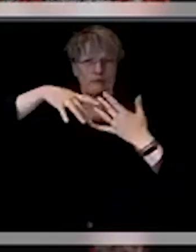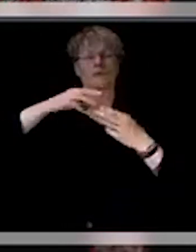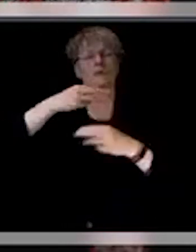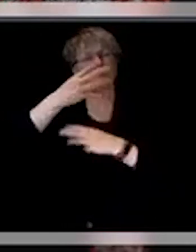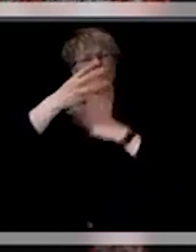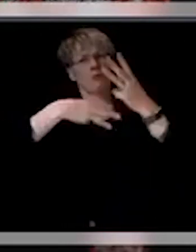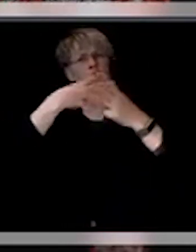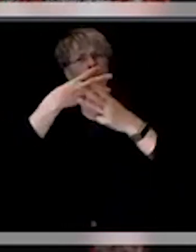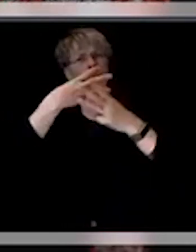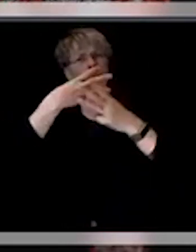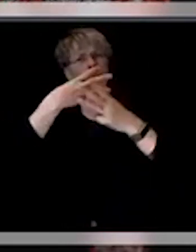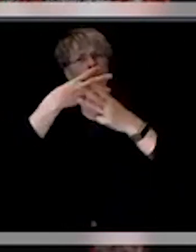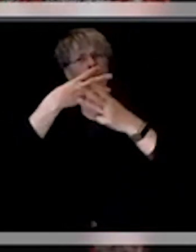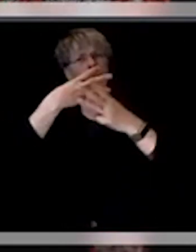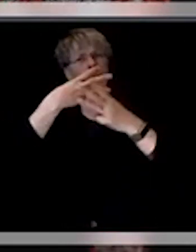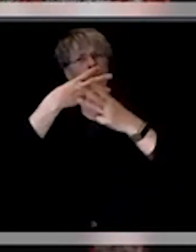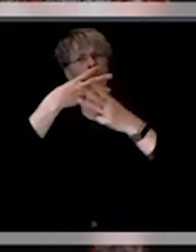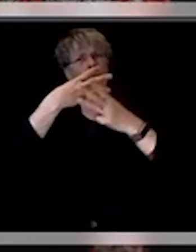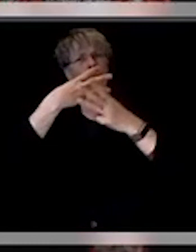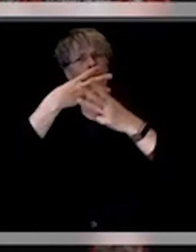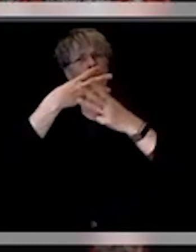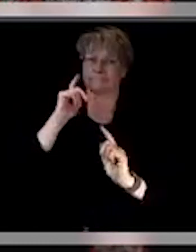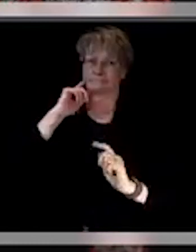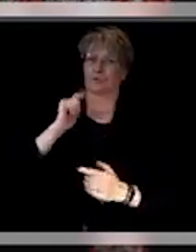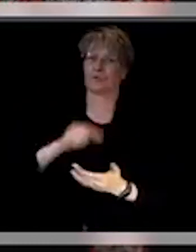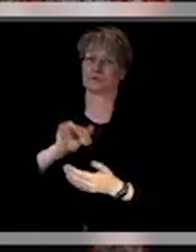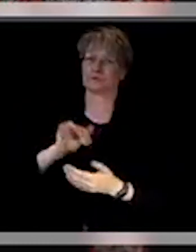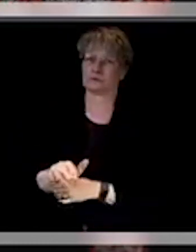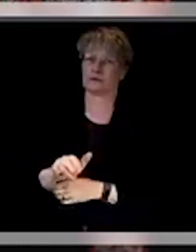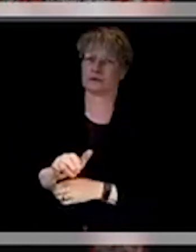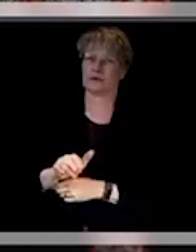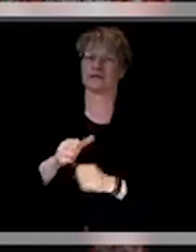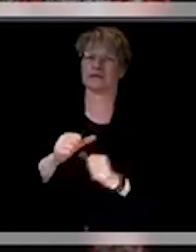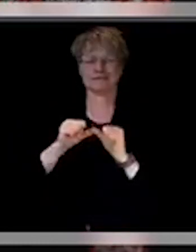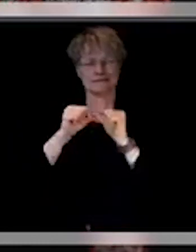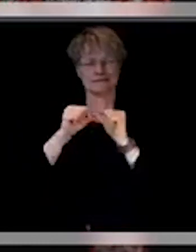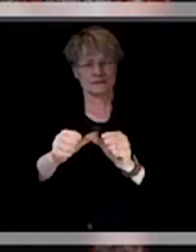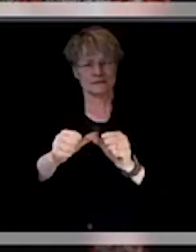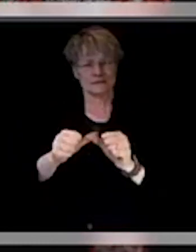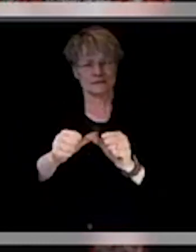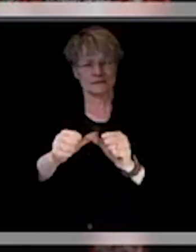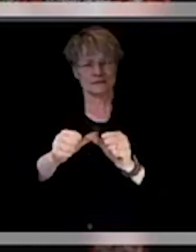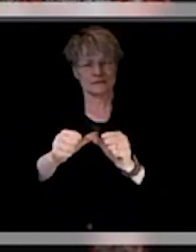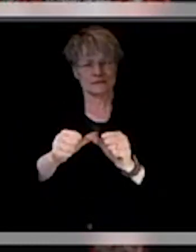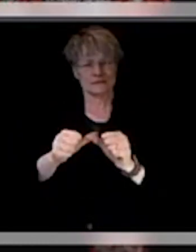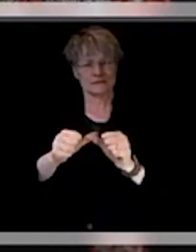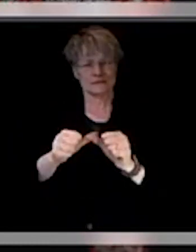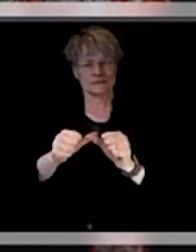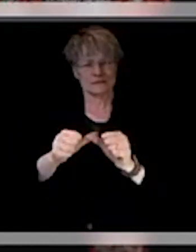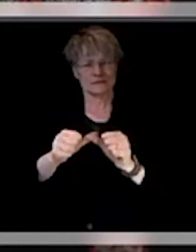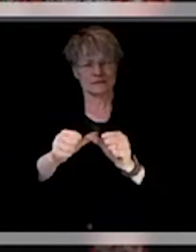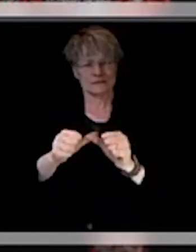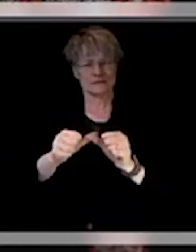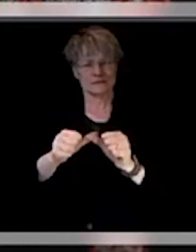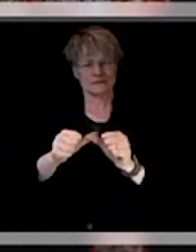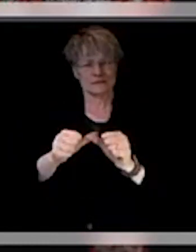are tracking and continuing to look at the science in terms of this spectrum of, we think